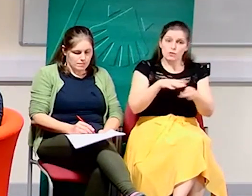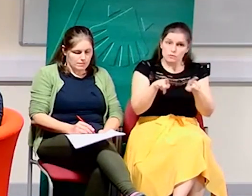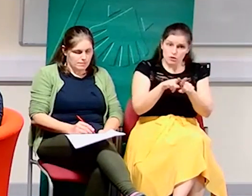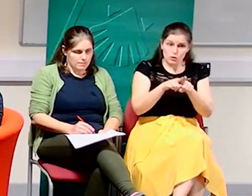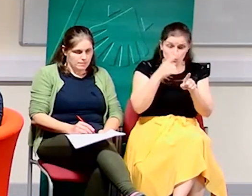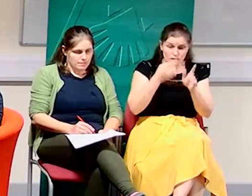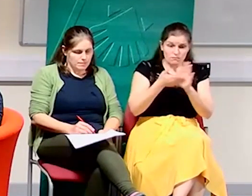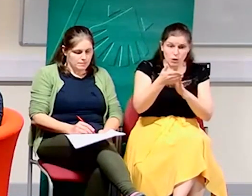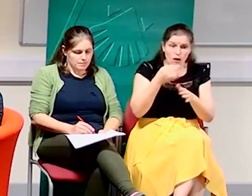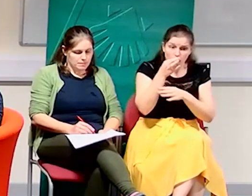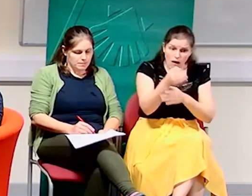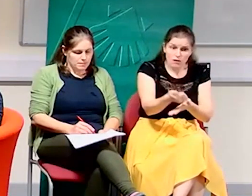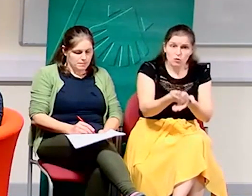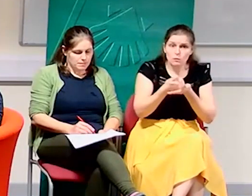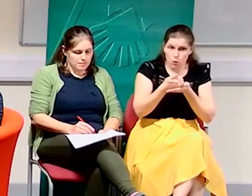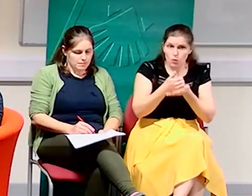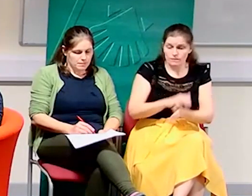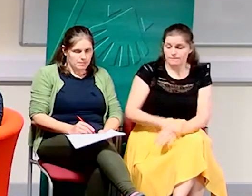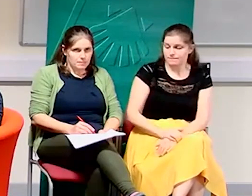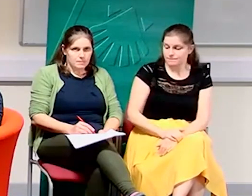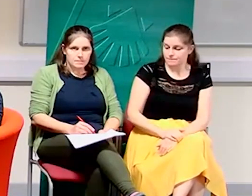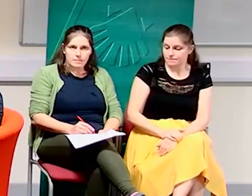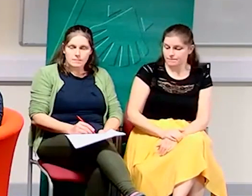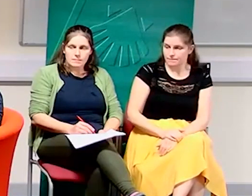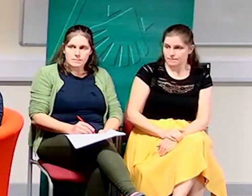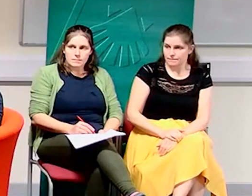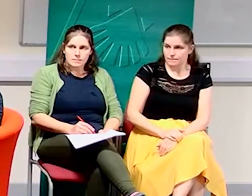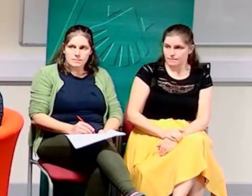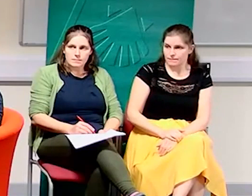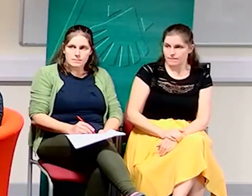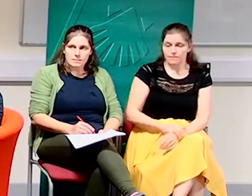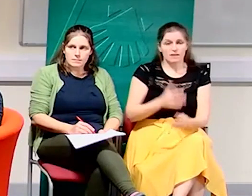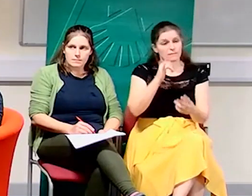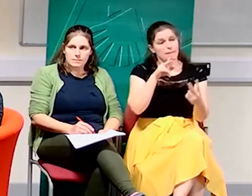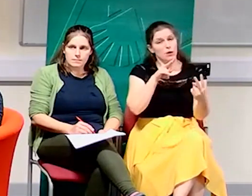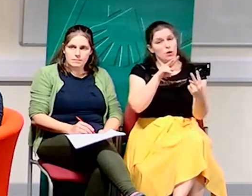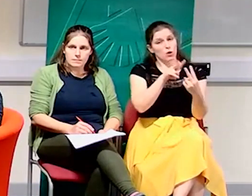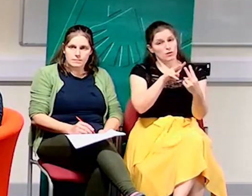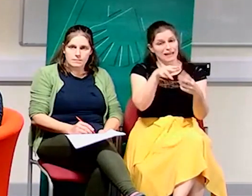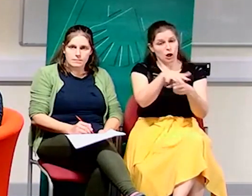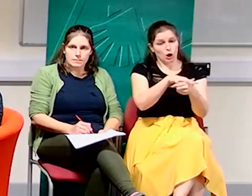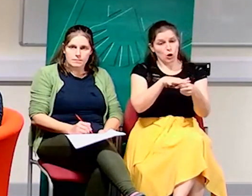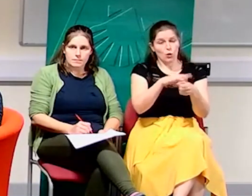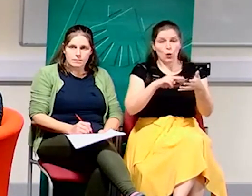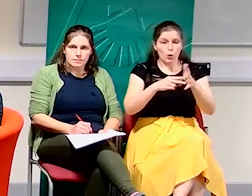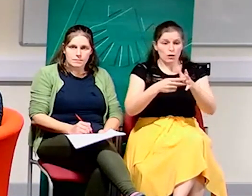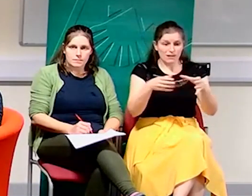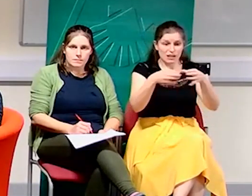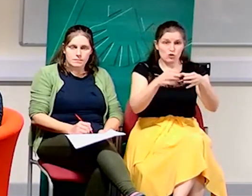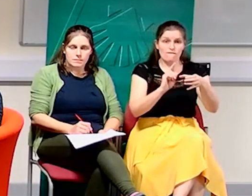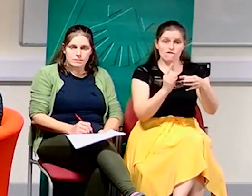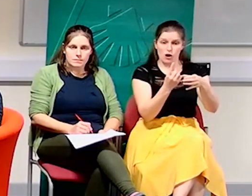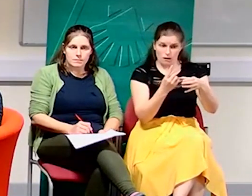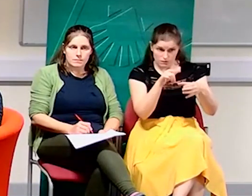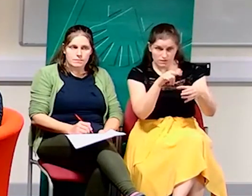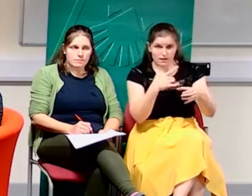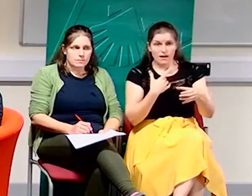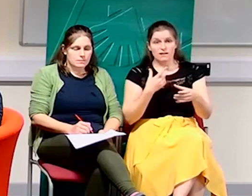to support for support um so contact one of those local if you can I mean Parenting Special Children